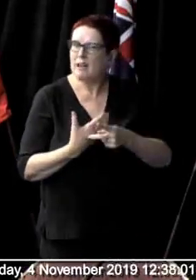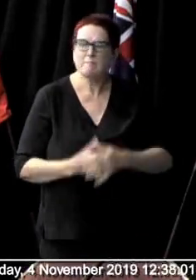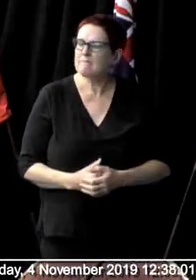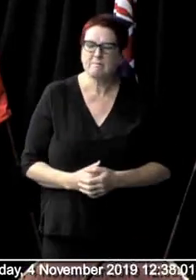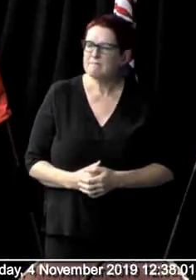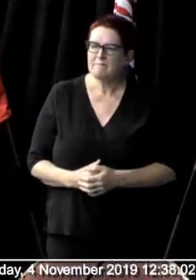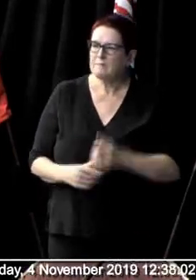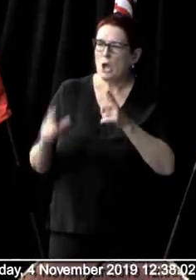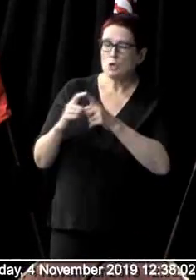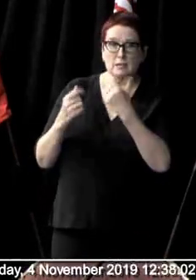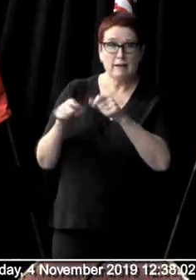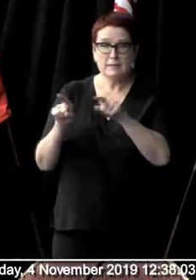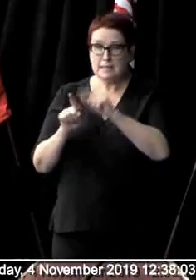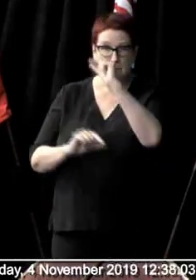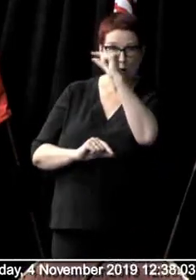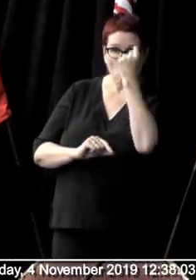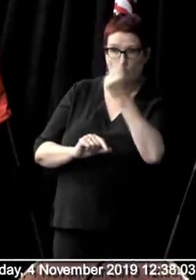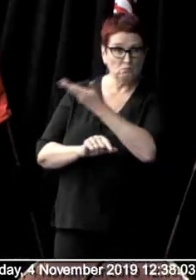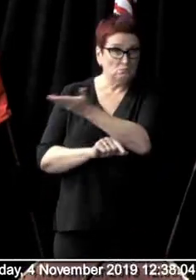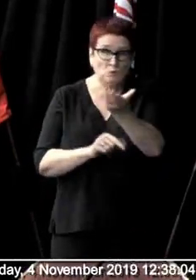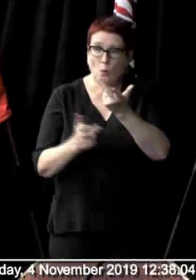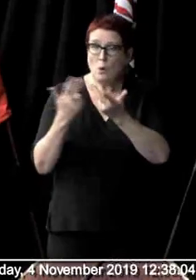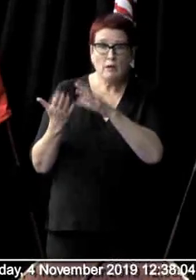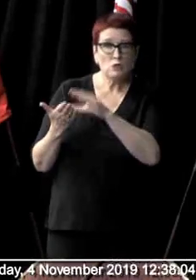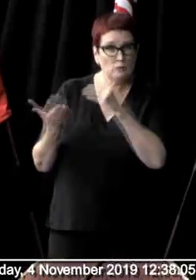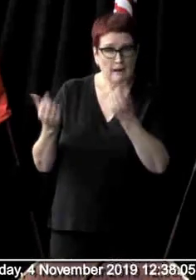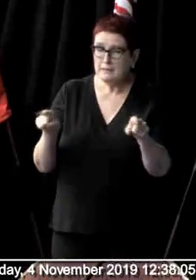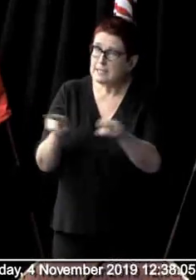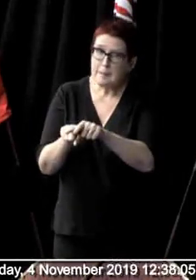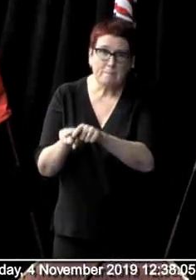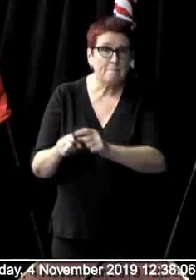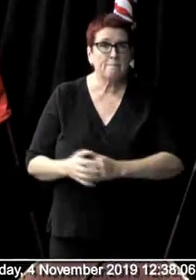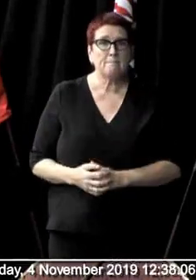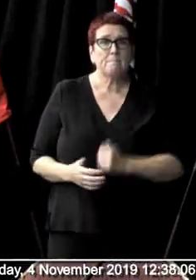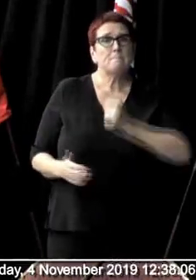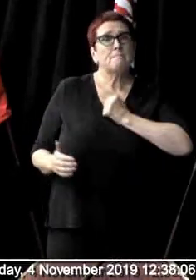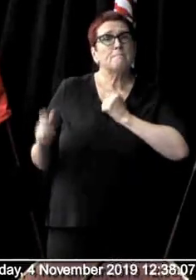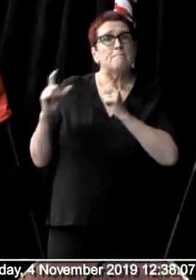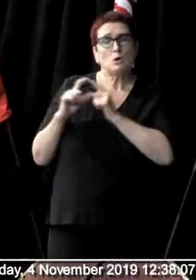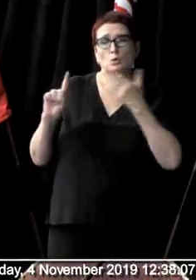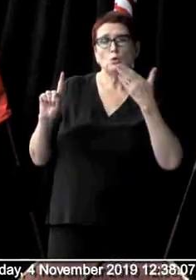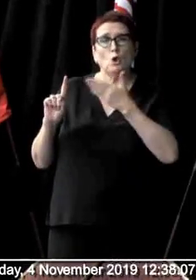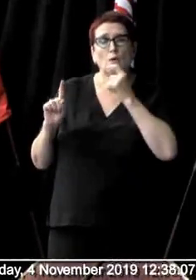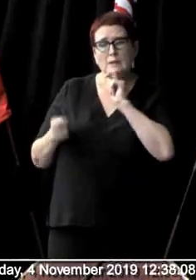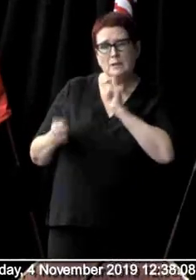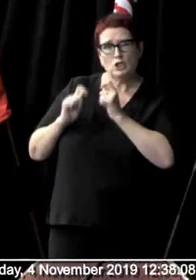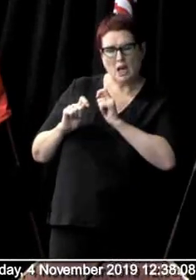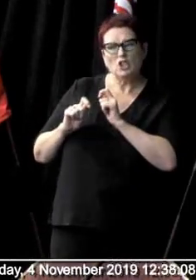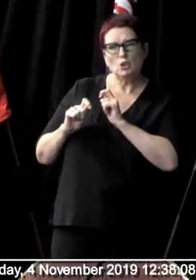in the program as the other kids. Hers were modified so they were within her reach.